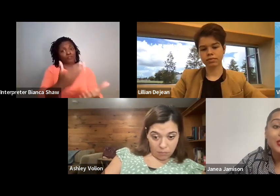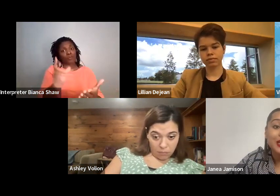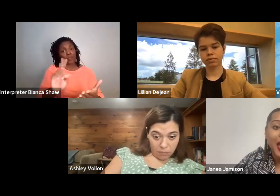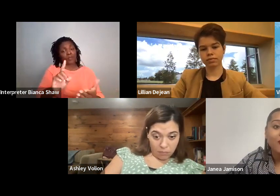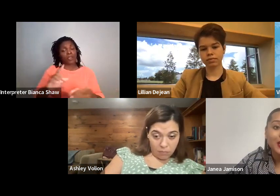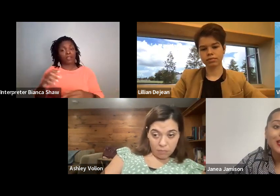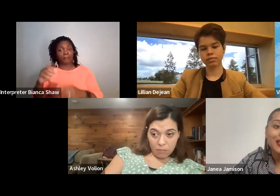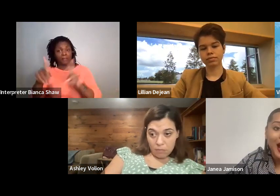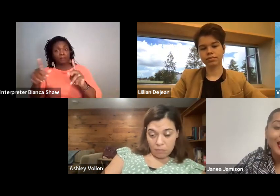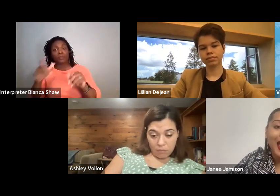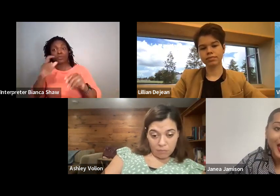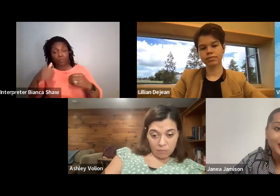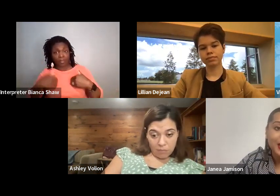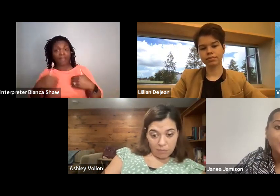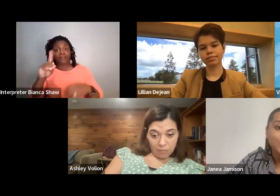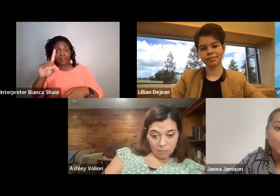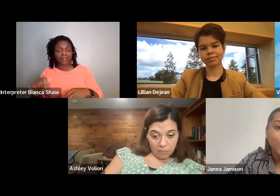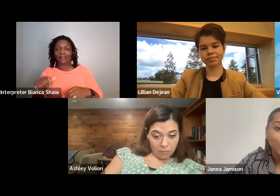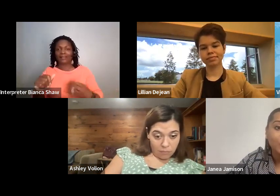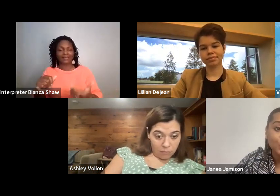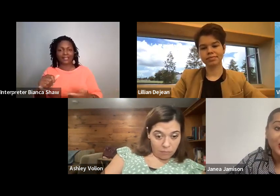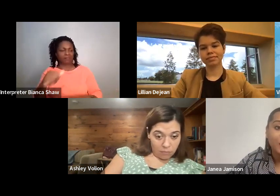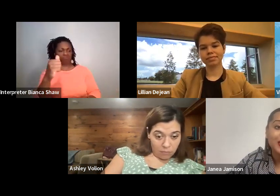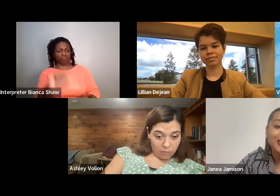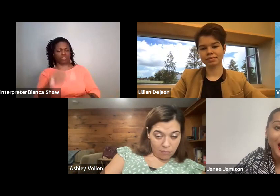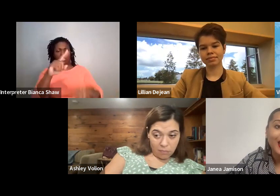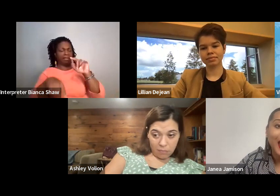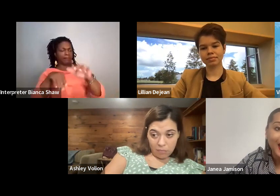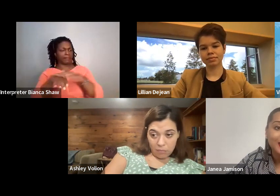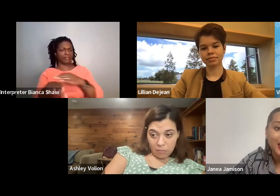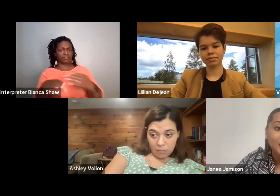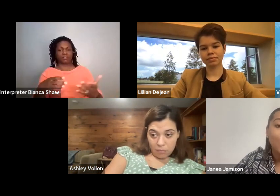locations, and have been denied access to the polling boots, have been denied.